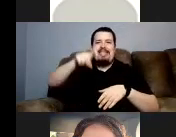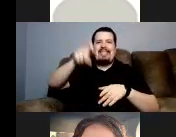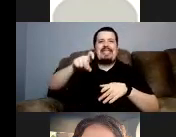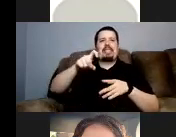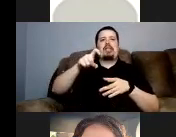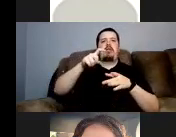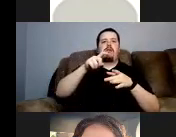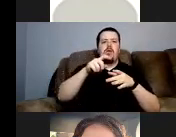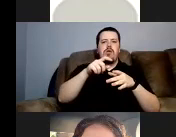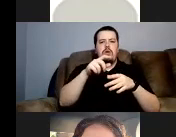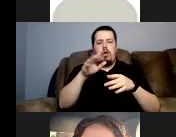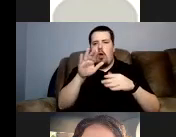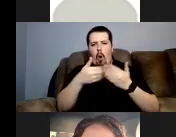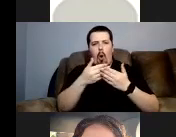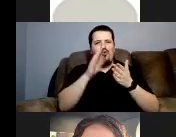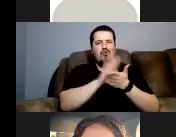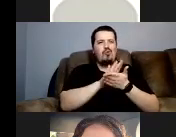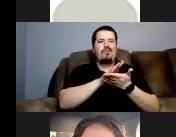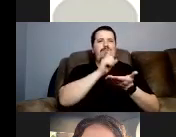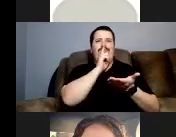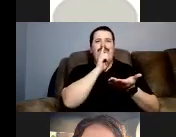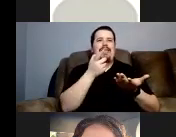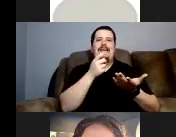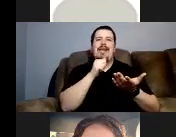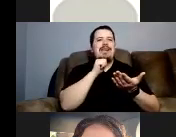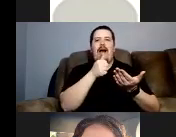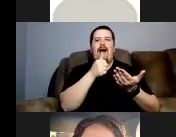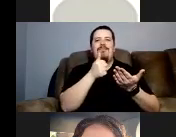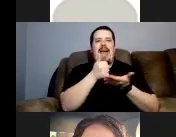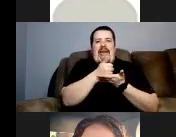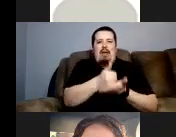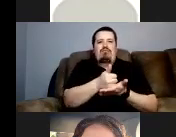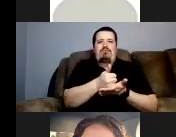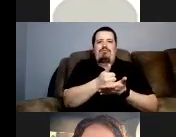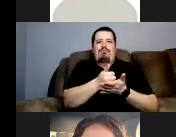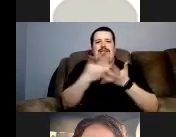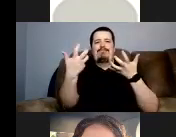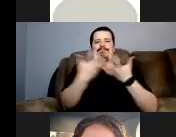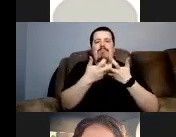the school as a whole, so it really is inadequate to meet the needs of a lot of students. So this is